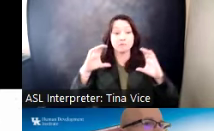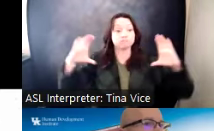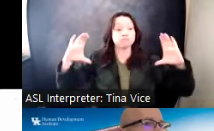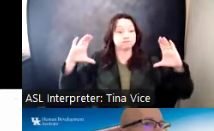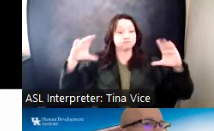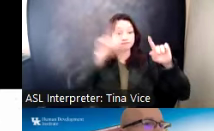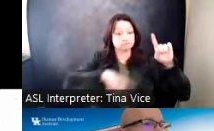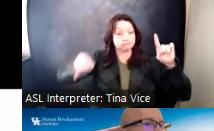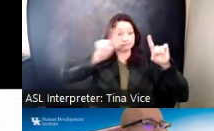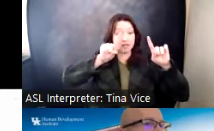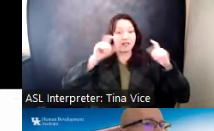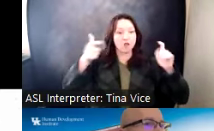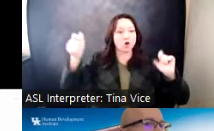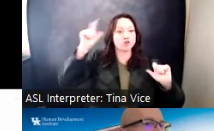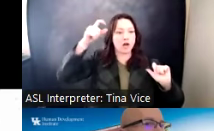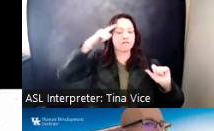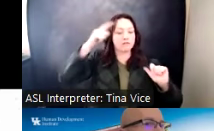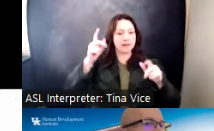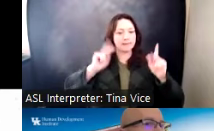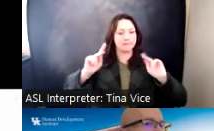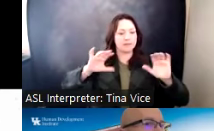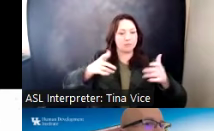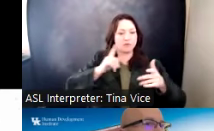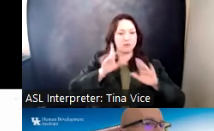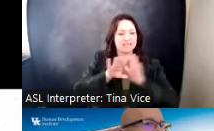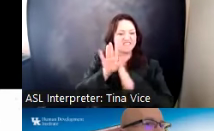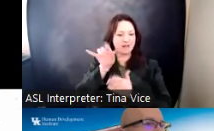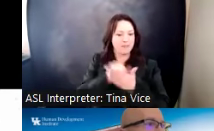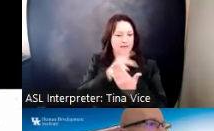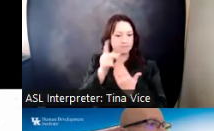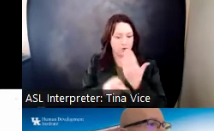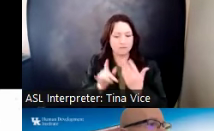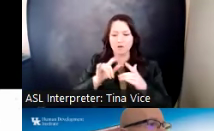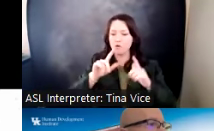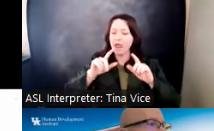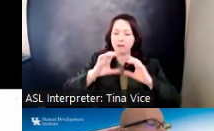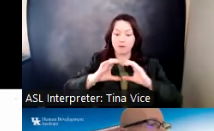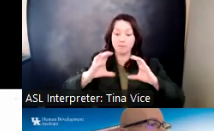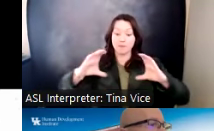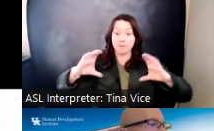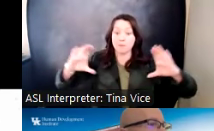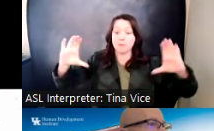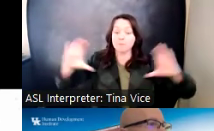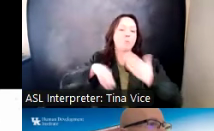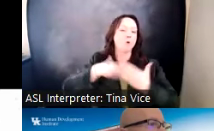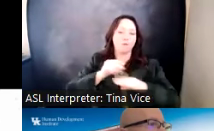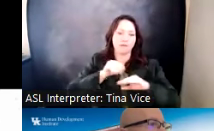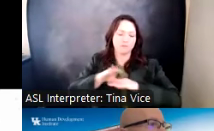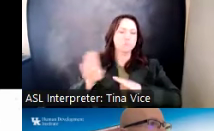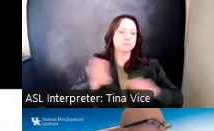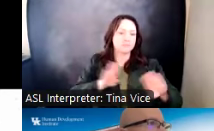governing bodies that actually develop those. Um and all of these levels can influence behavior.